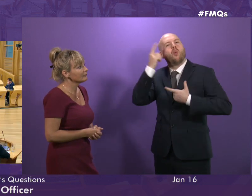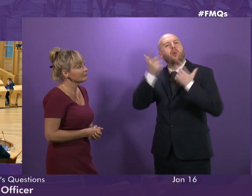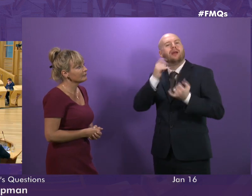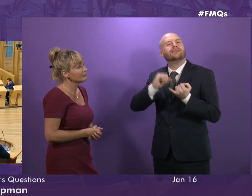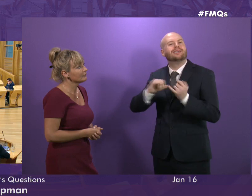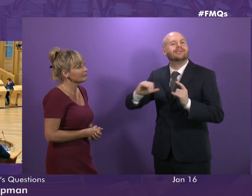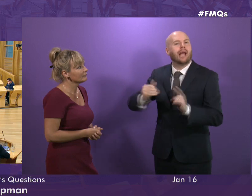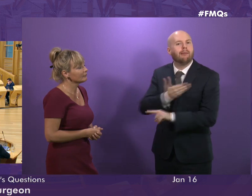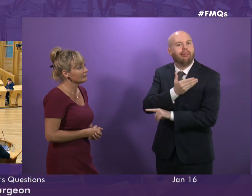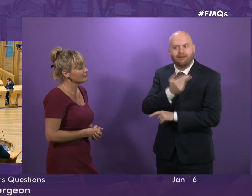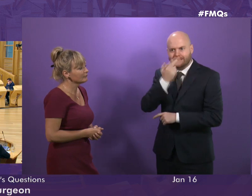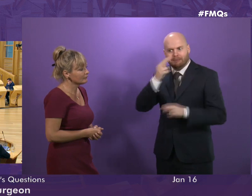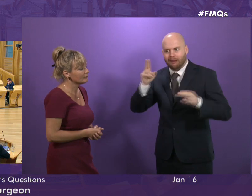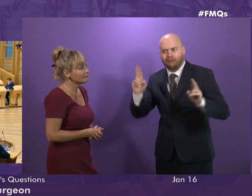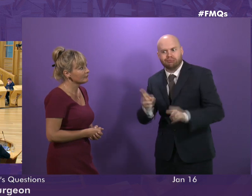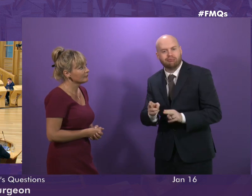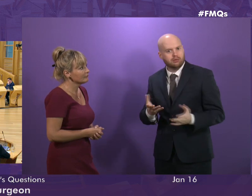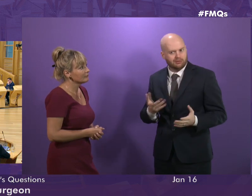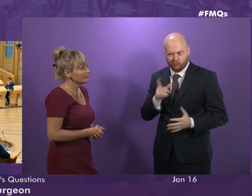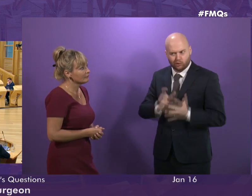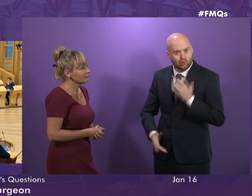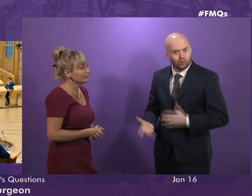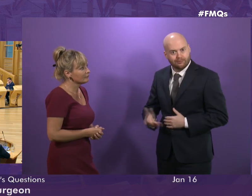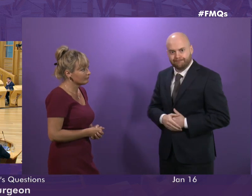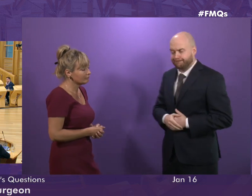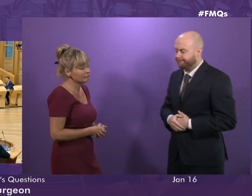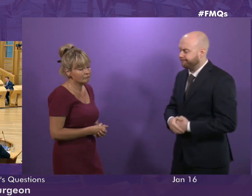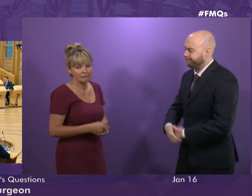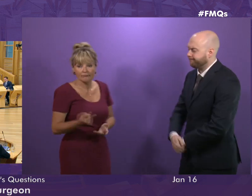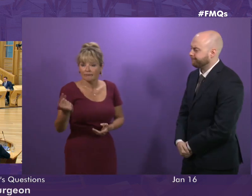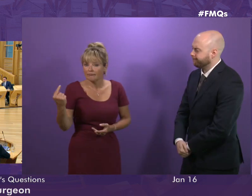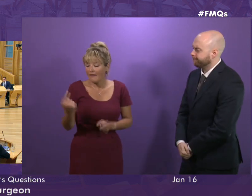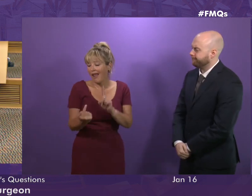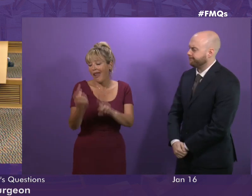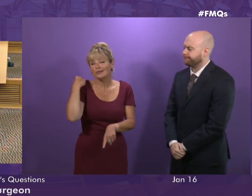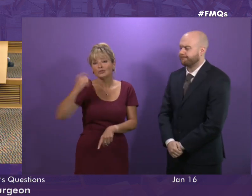This is Scotland’s year of coasts and waters. Last week, the Scottish Government announced